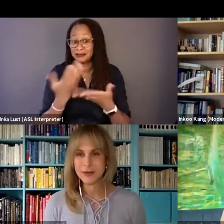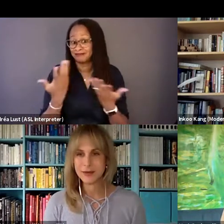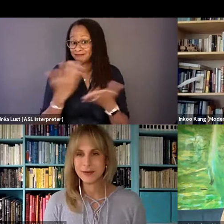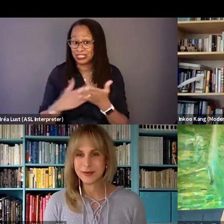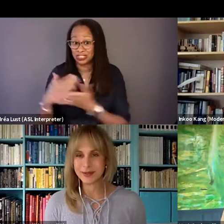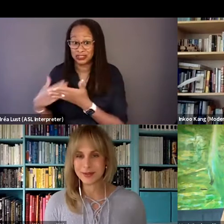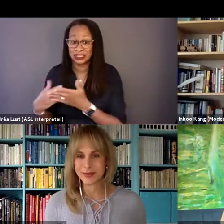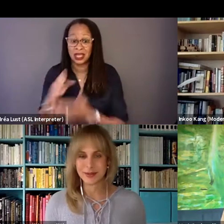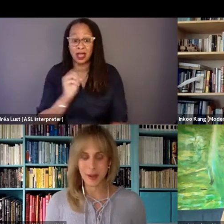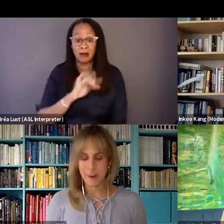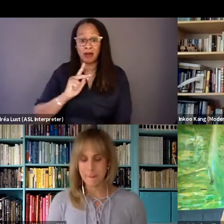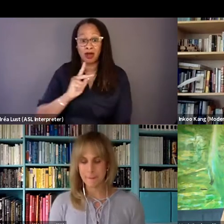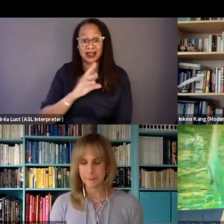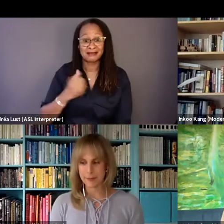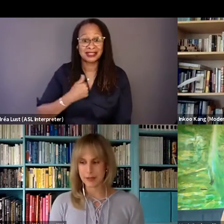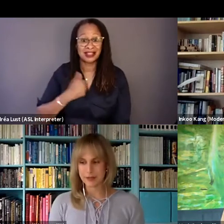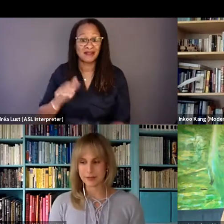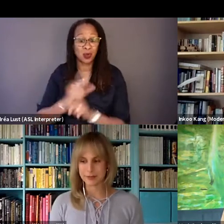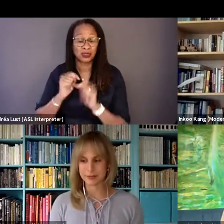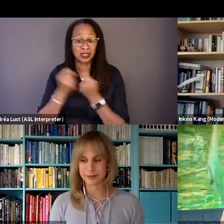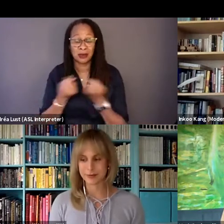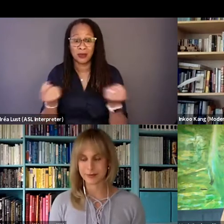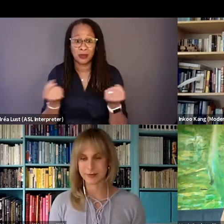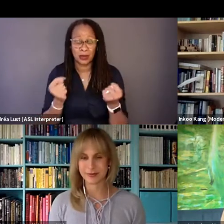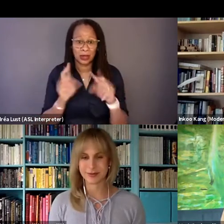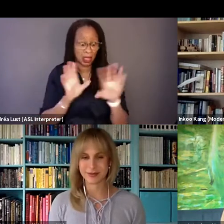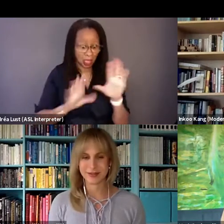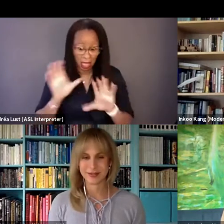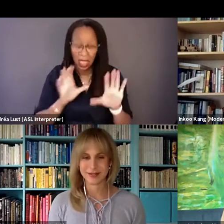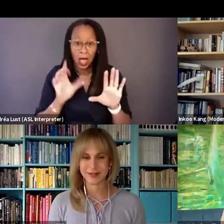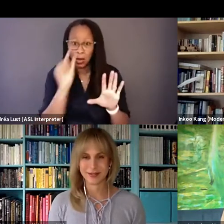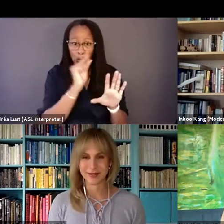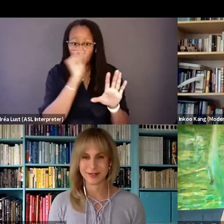Mark and I and our whole team were just furiously Googling and there was nothing there.